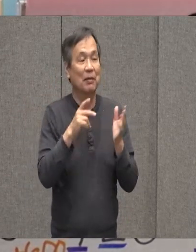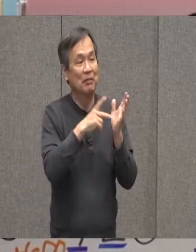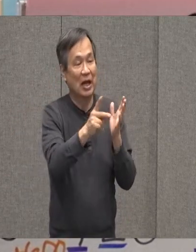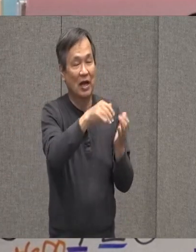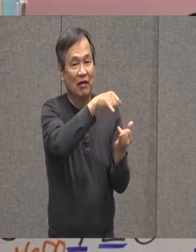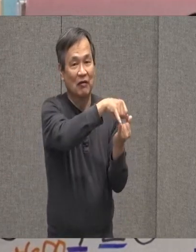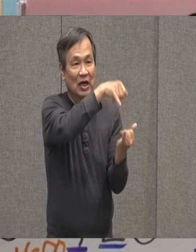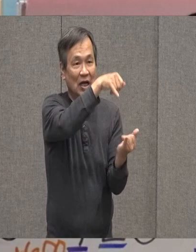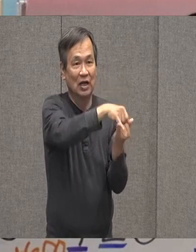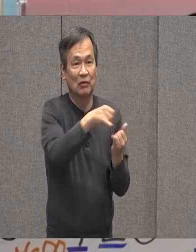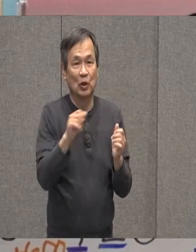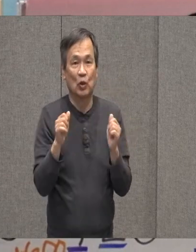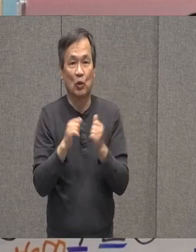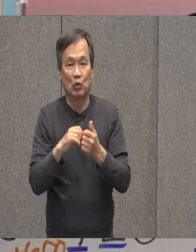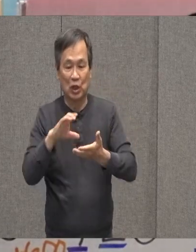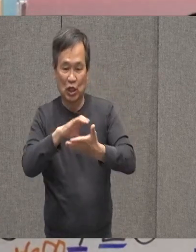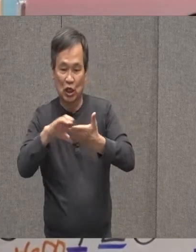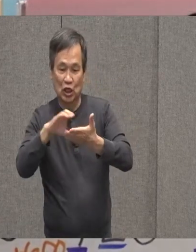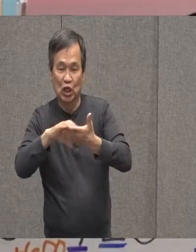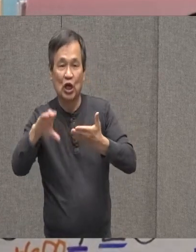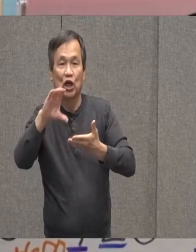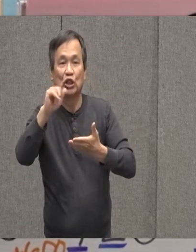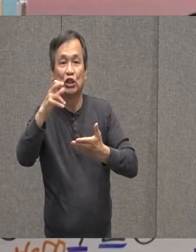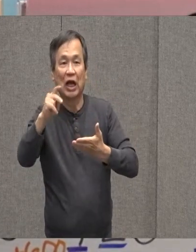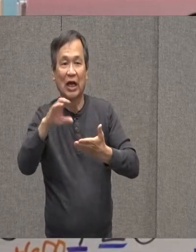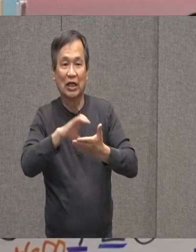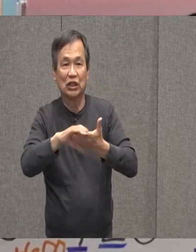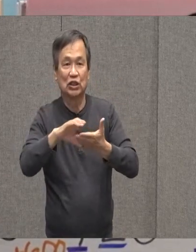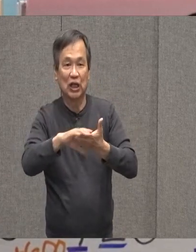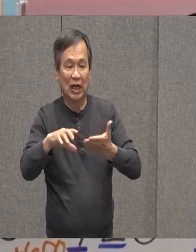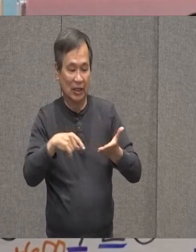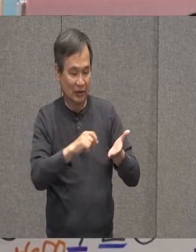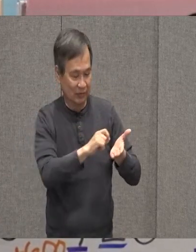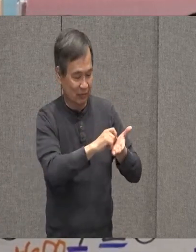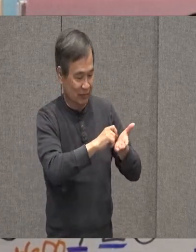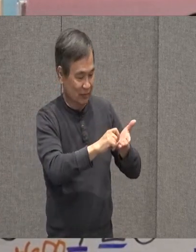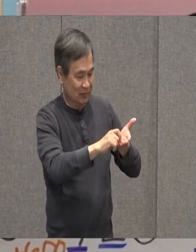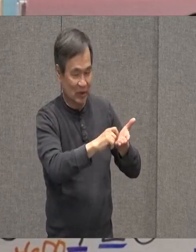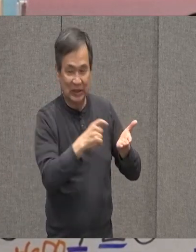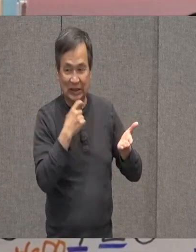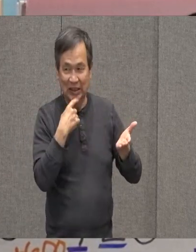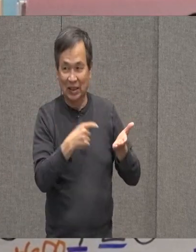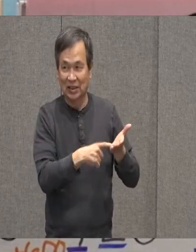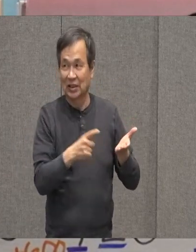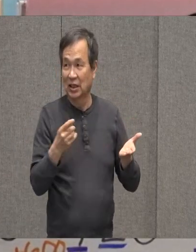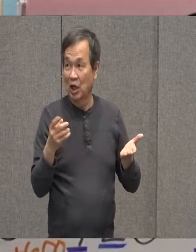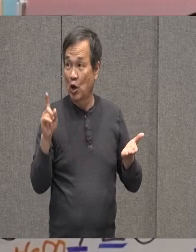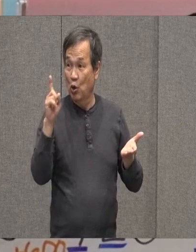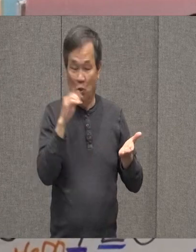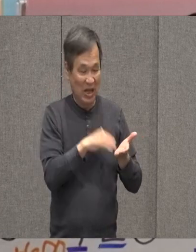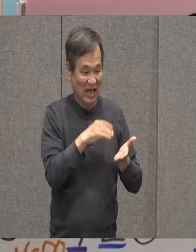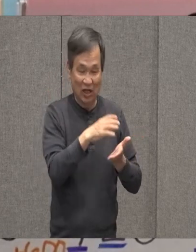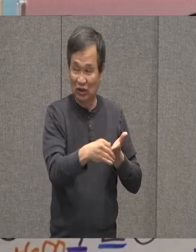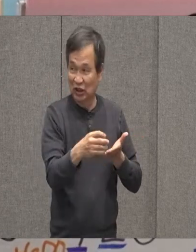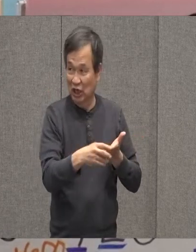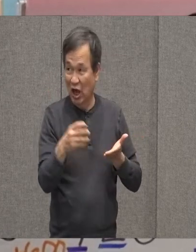A check is a document that tells your bank to give $1,000 to the person who sold you the hippo.